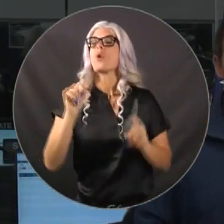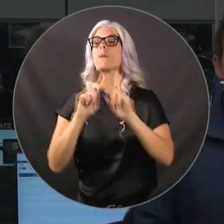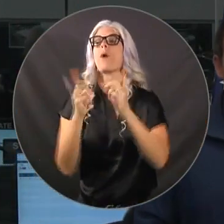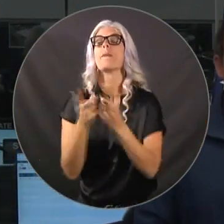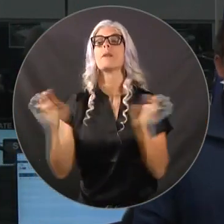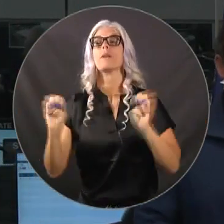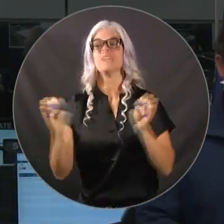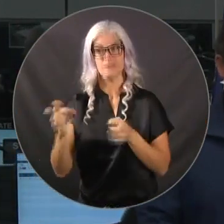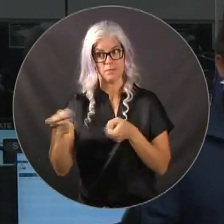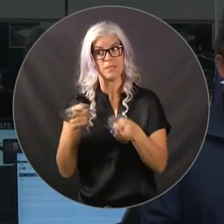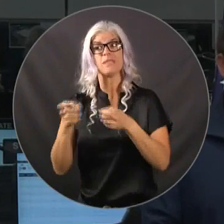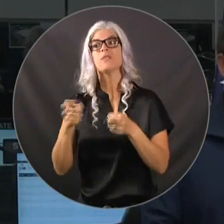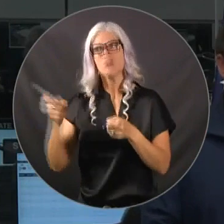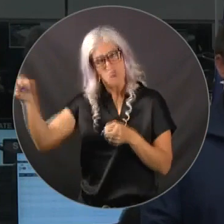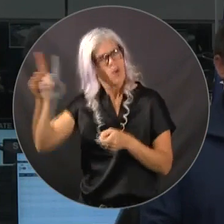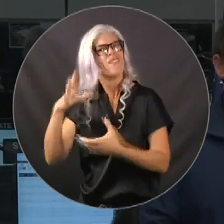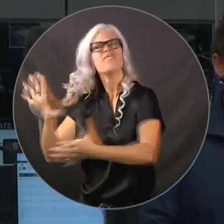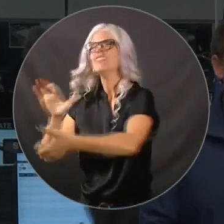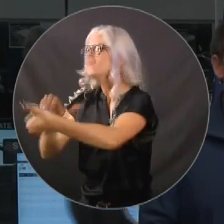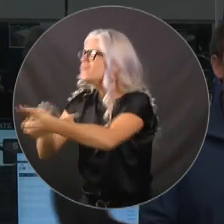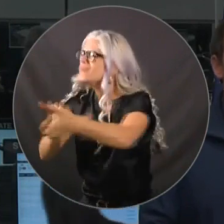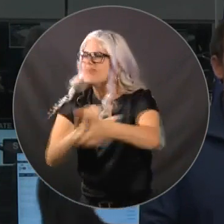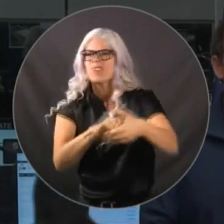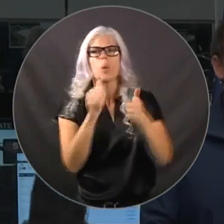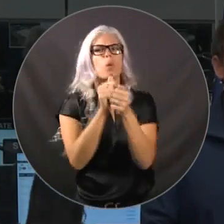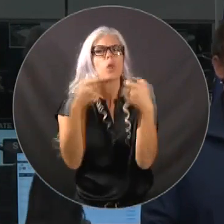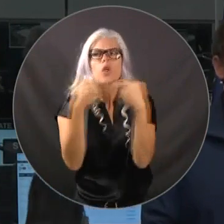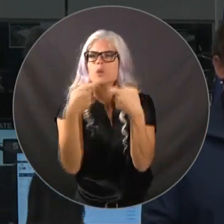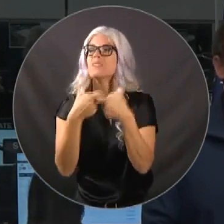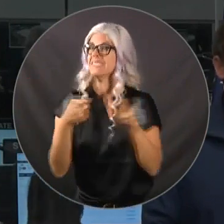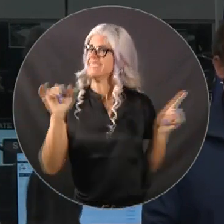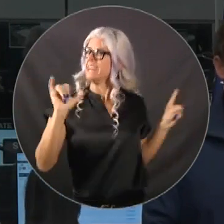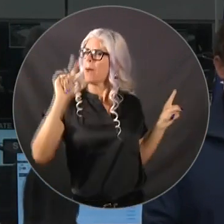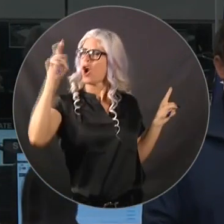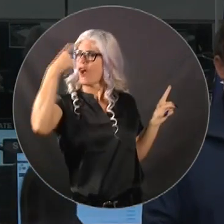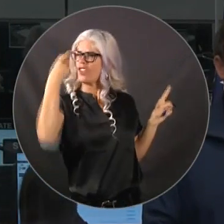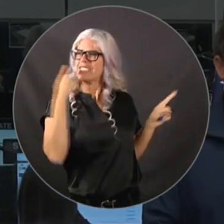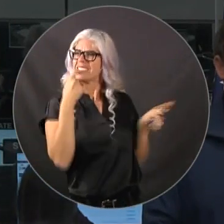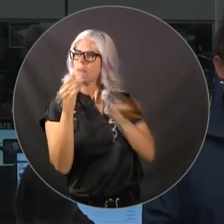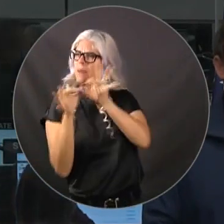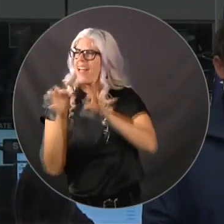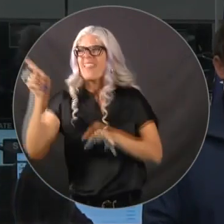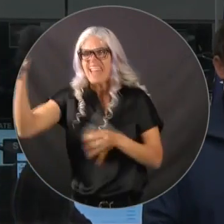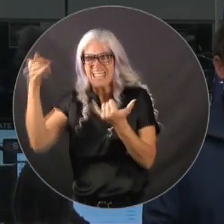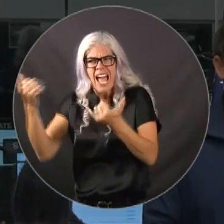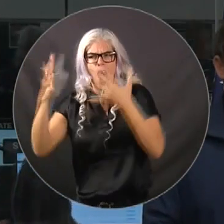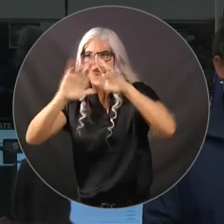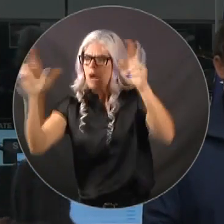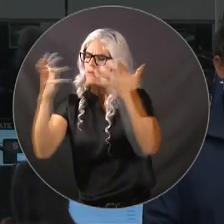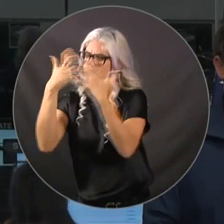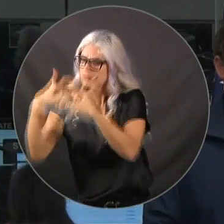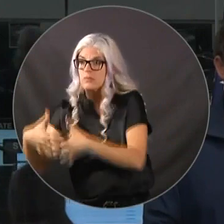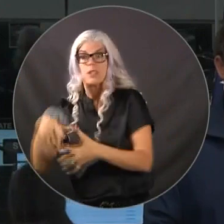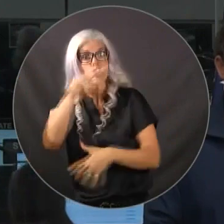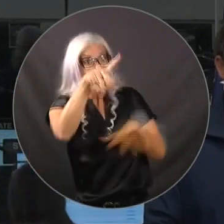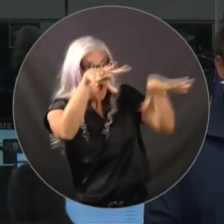as the governor has state are prepared to respond a crews are out now. They a